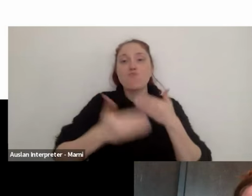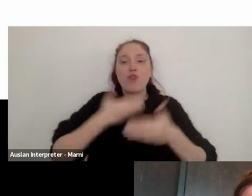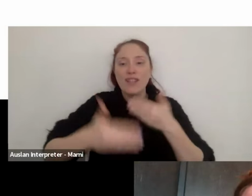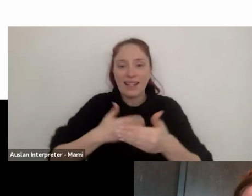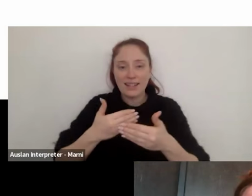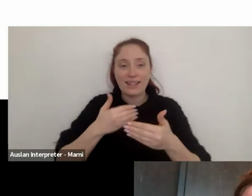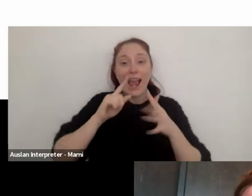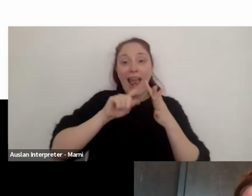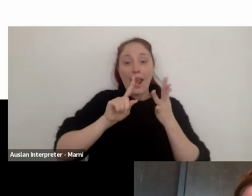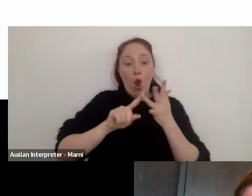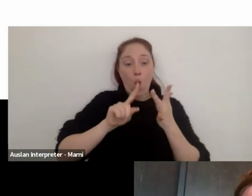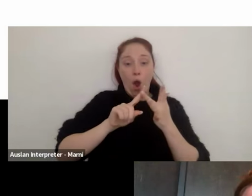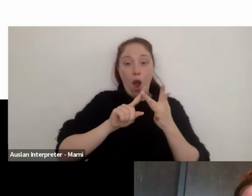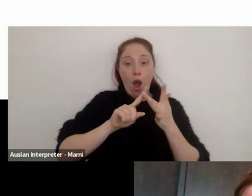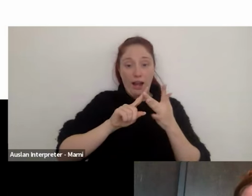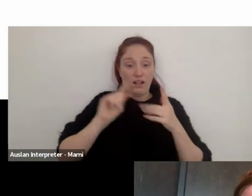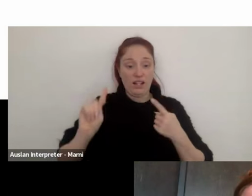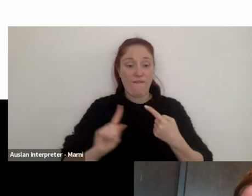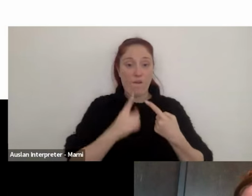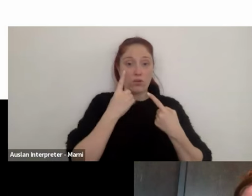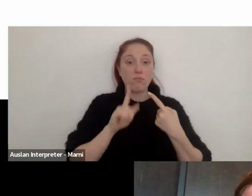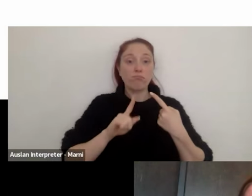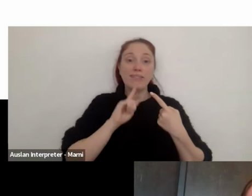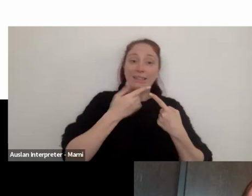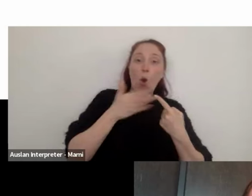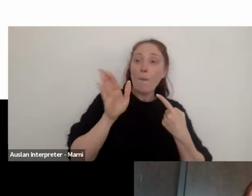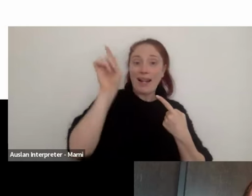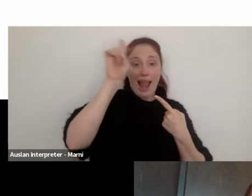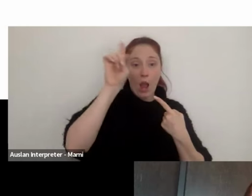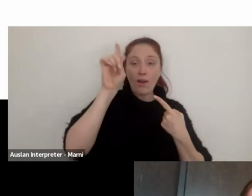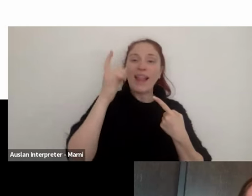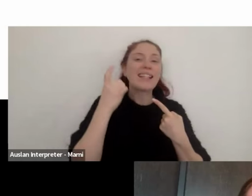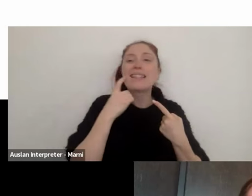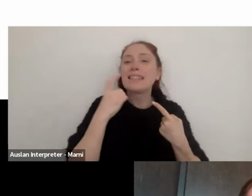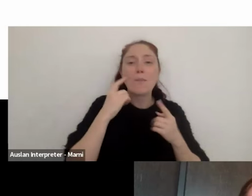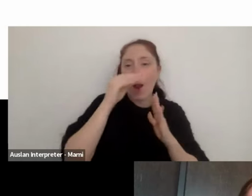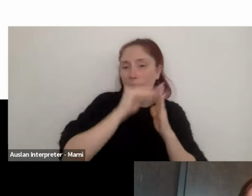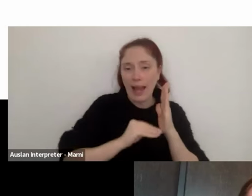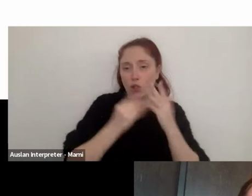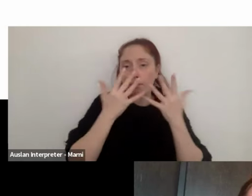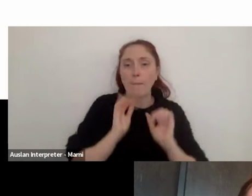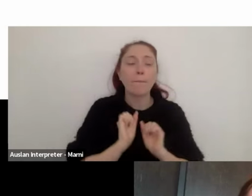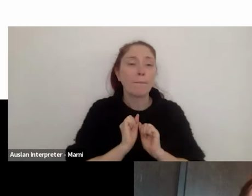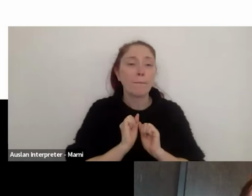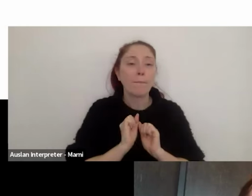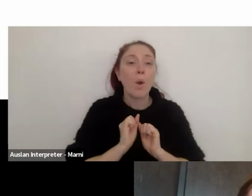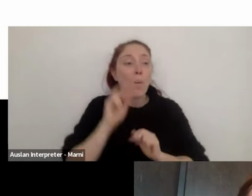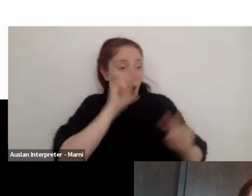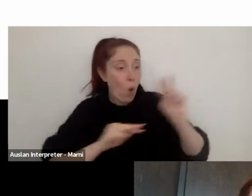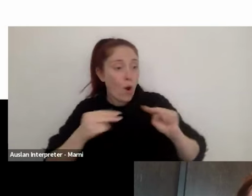interest which is now open, a simple application, and then once we assess those applications,